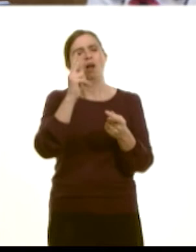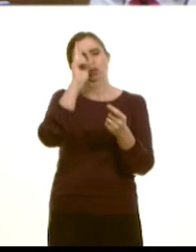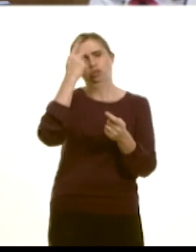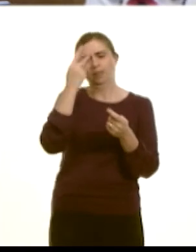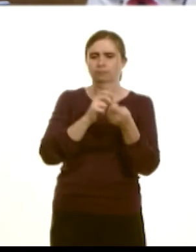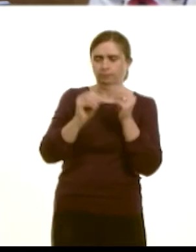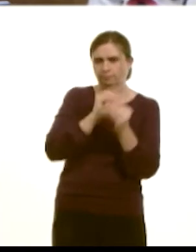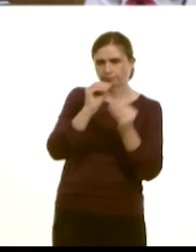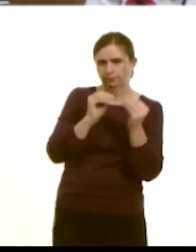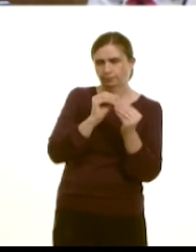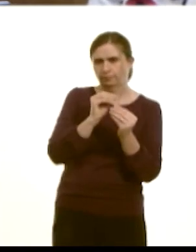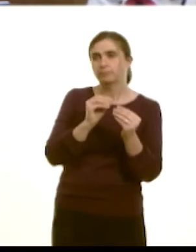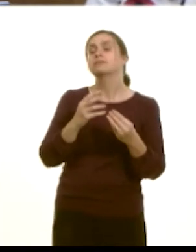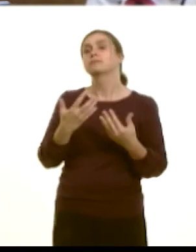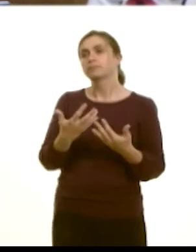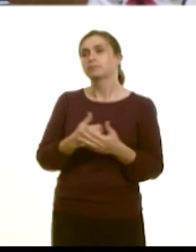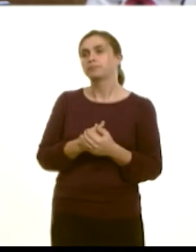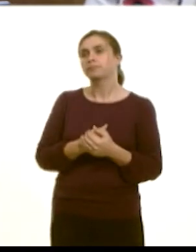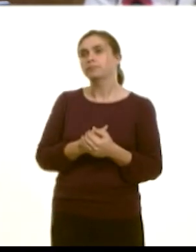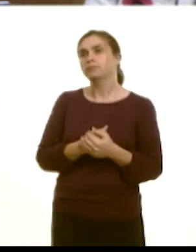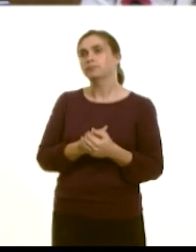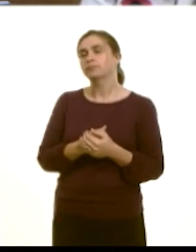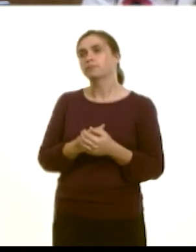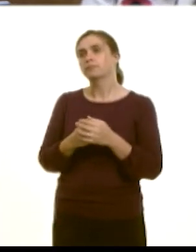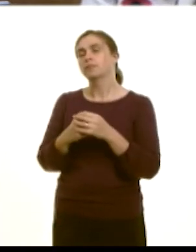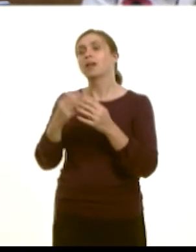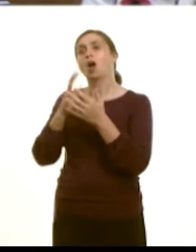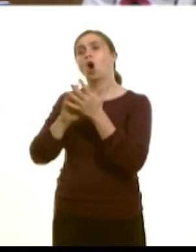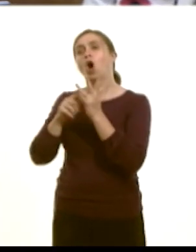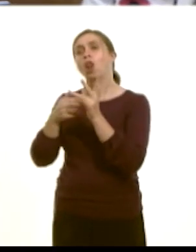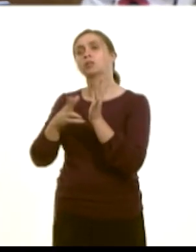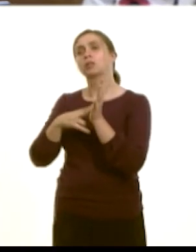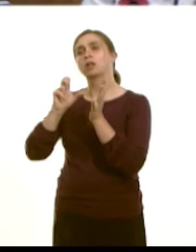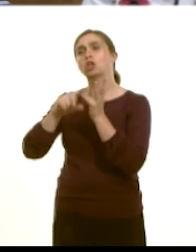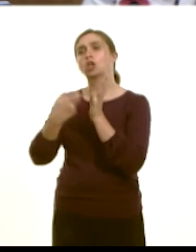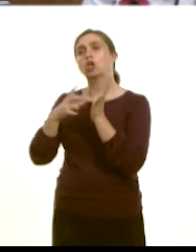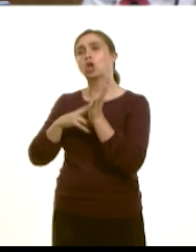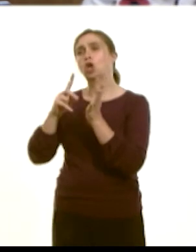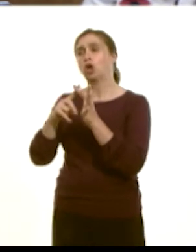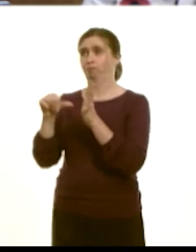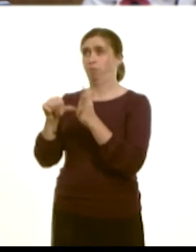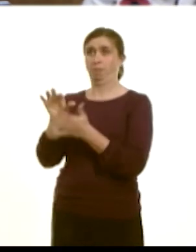Of course, there is an issue with the Halton curve, which is important in order to ensure